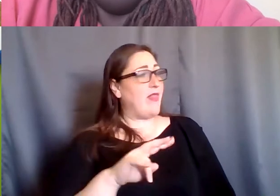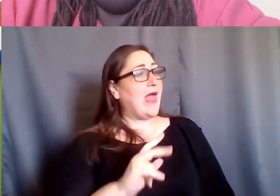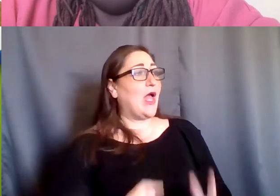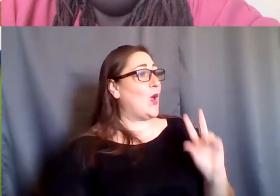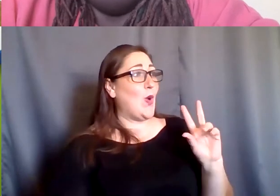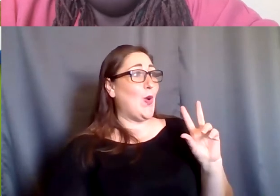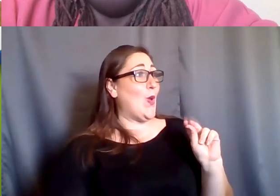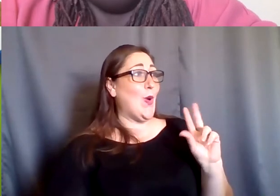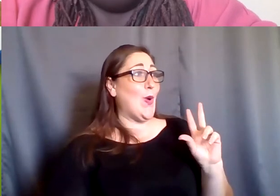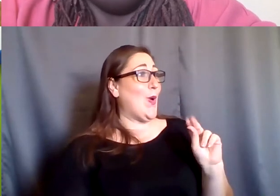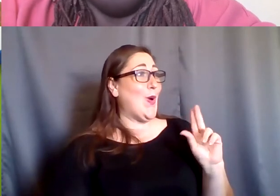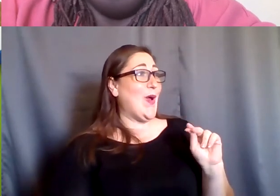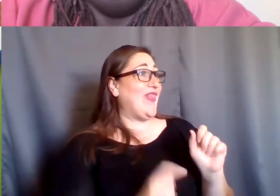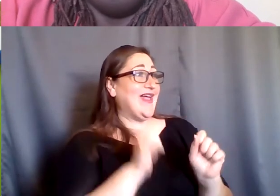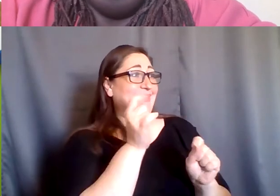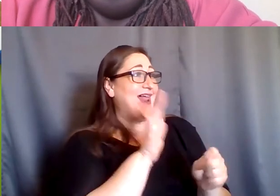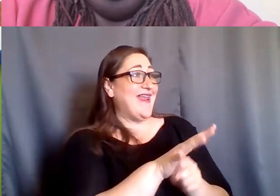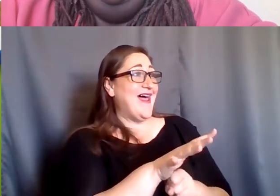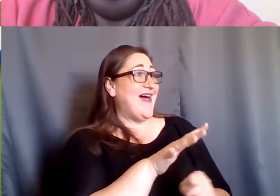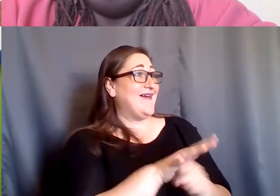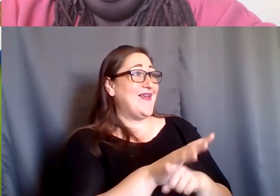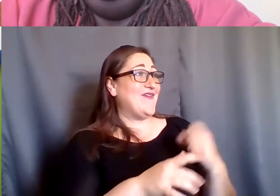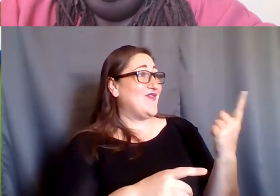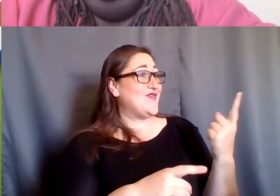Even between me and my boyfriend, my boyfriend and I have the exact same disability,